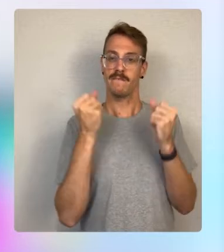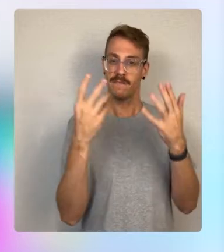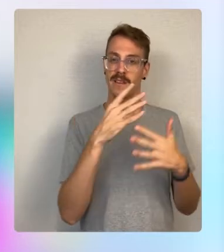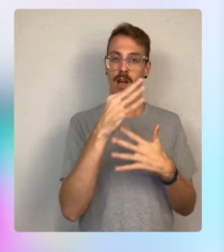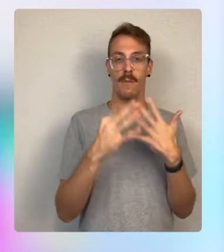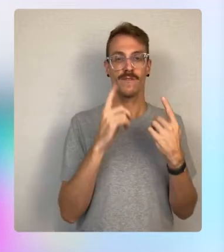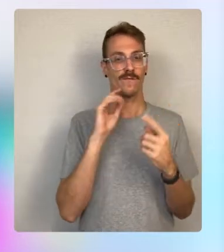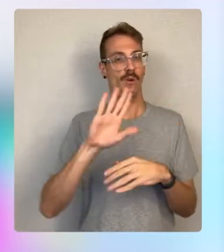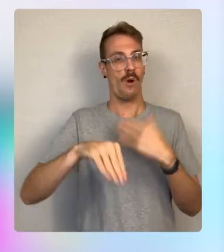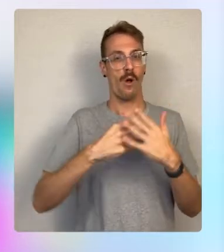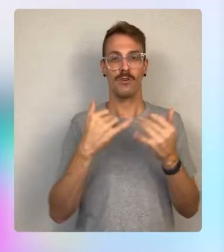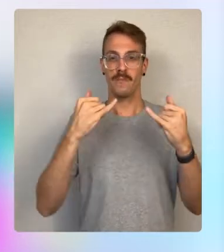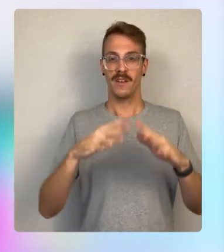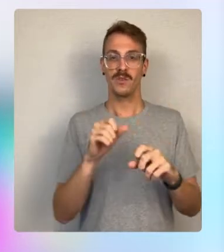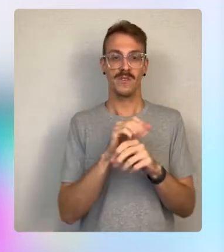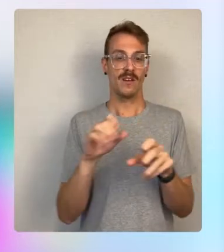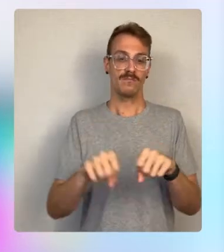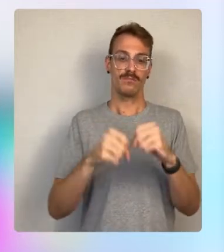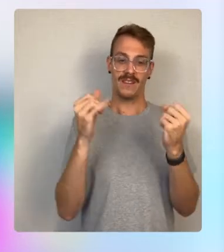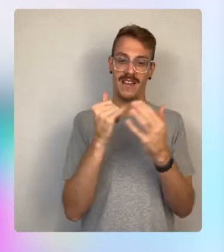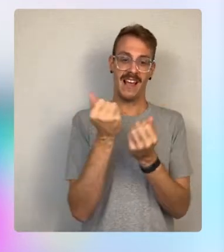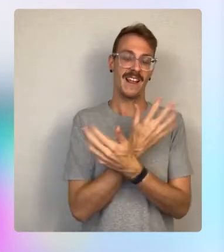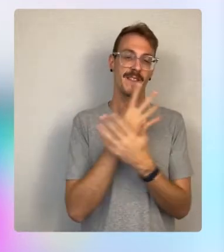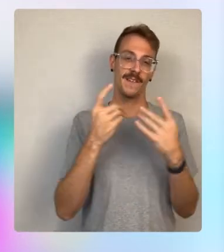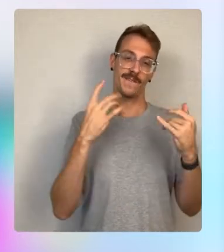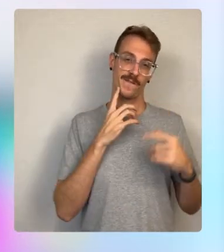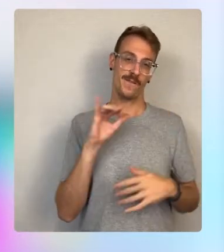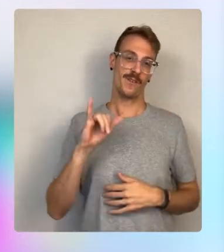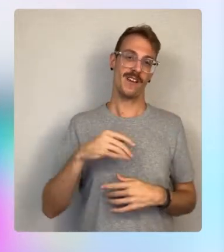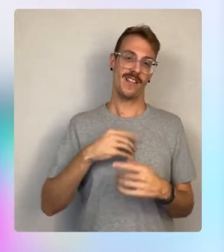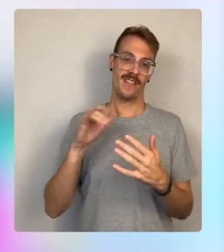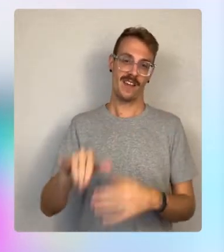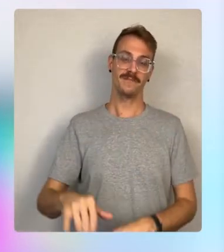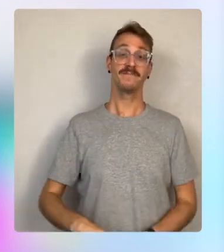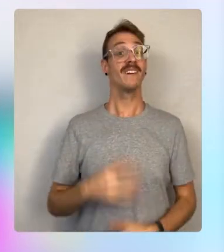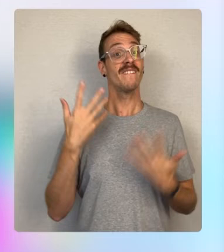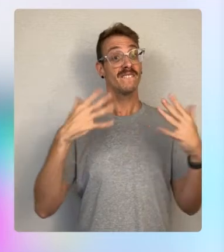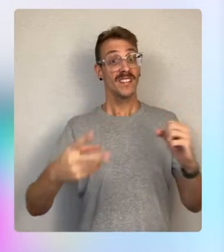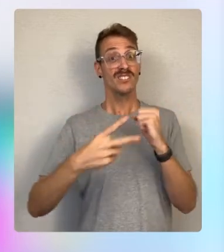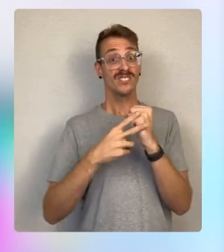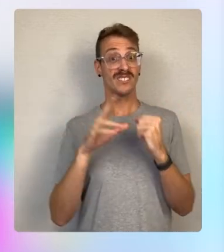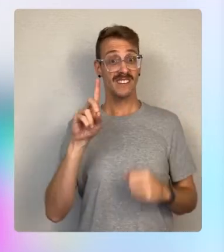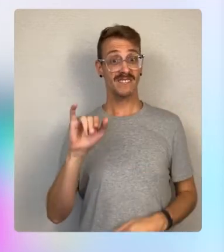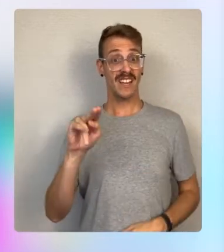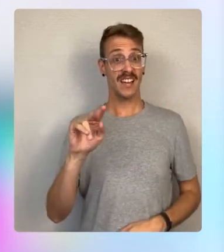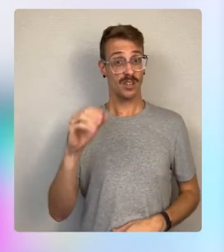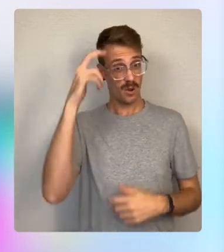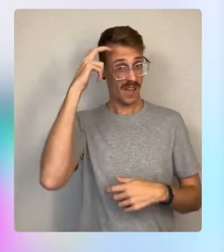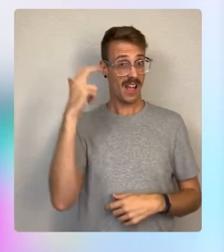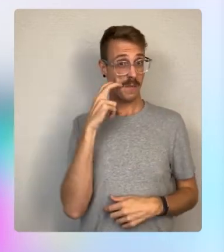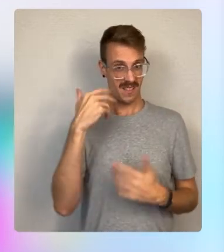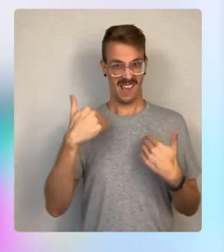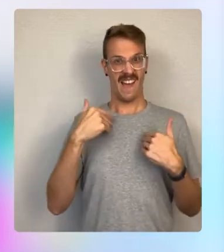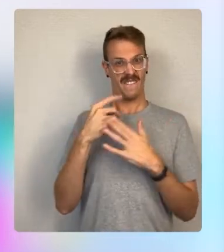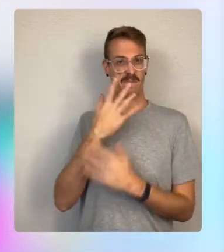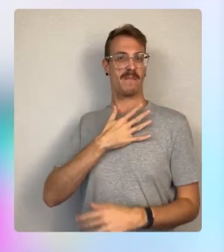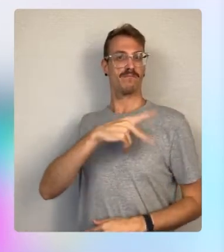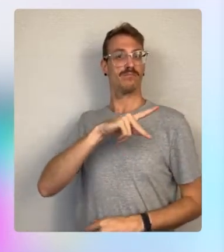for all of your players without breaking the capacity bank. I've already saved the Dino Helmet I made into my personal library,